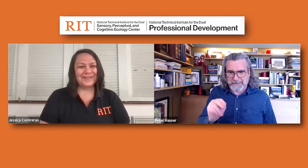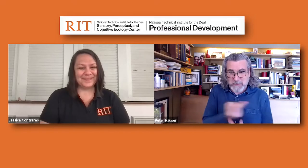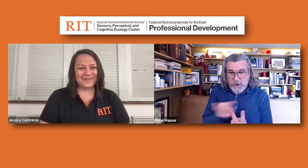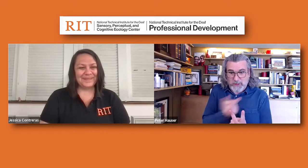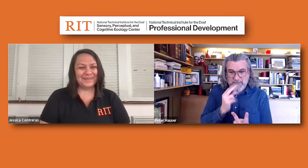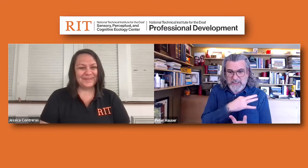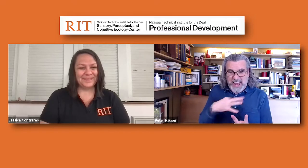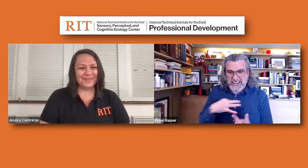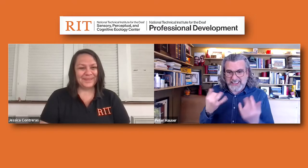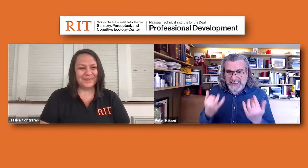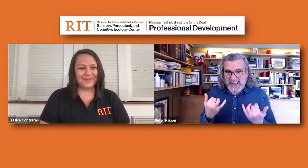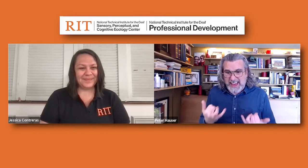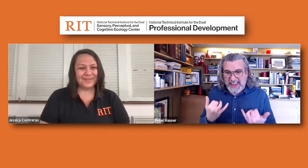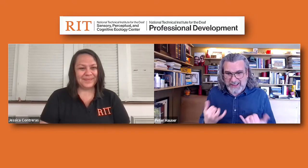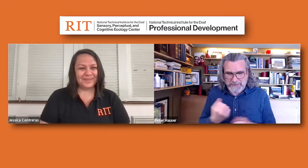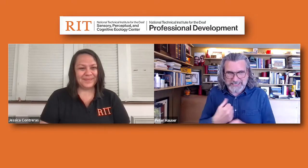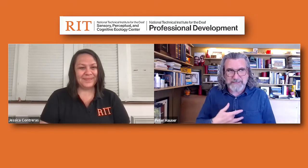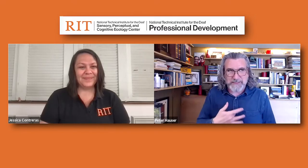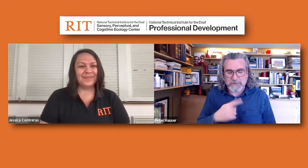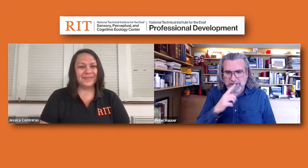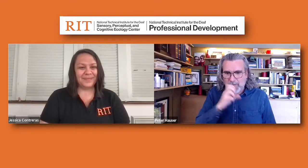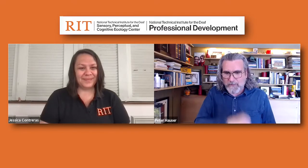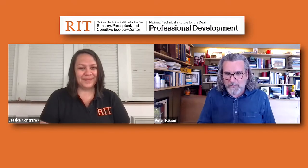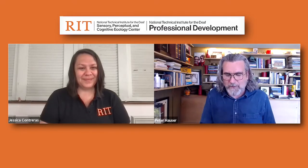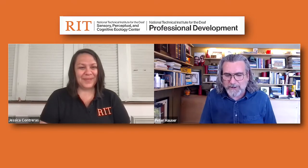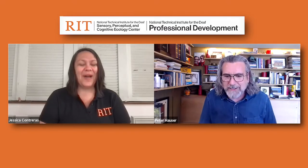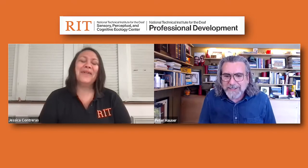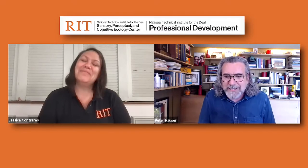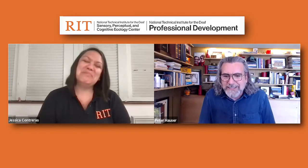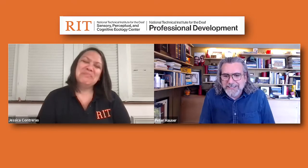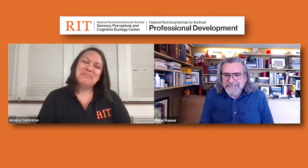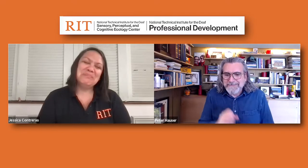and both of them are faculty now, which makes me feel really old.